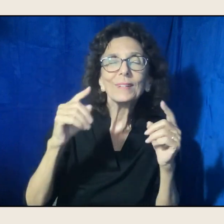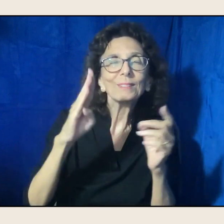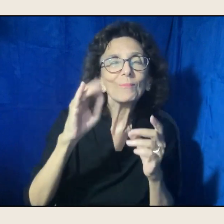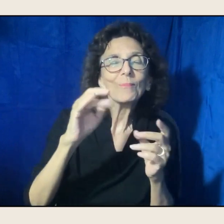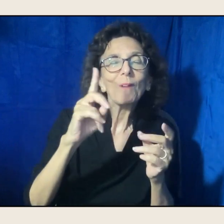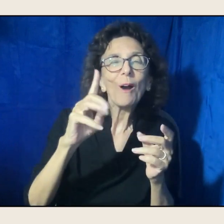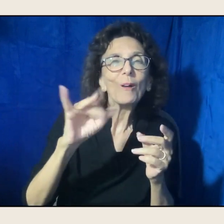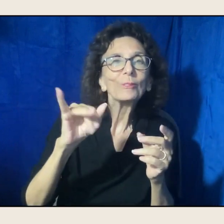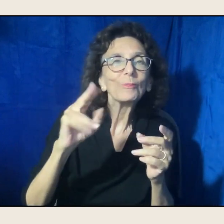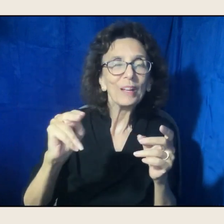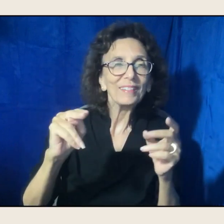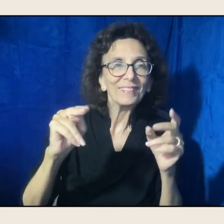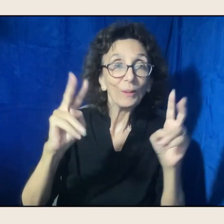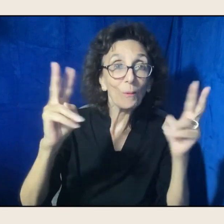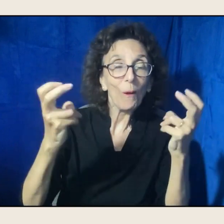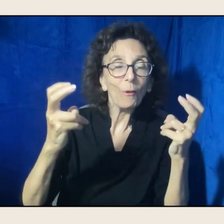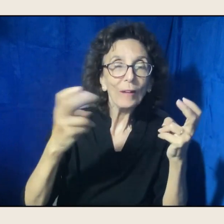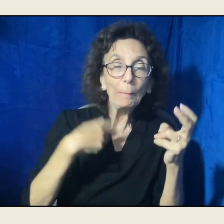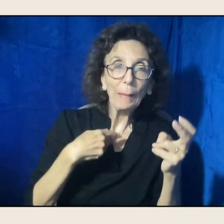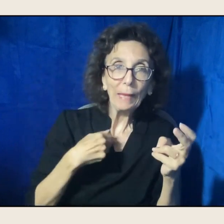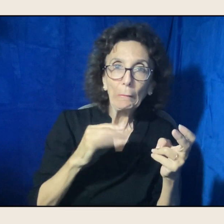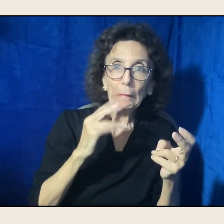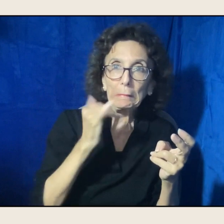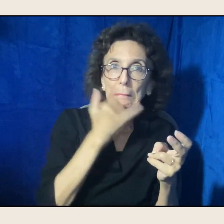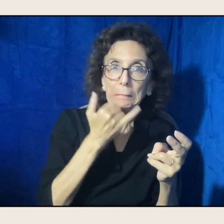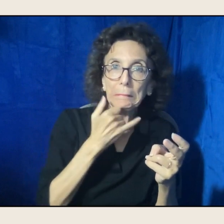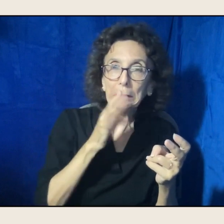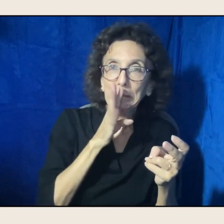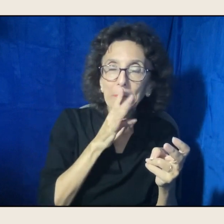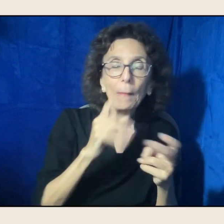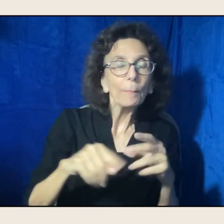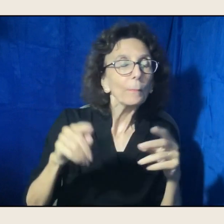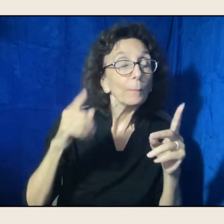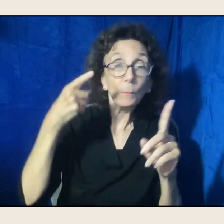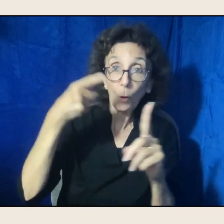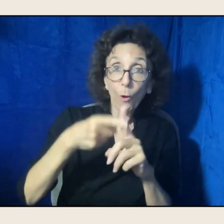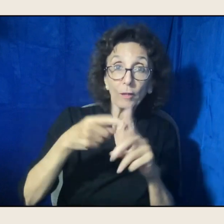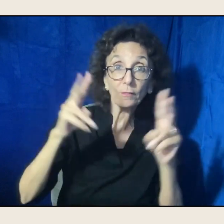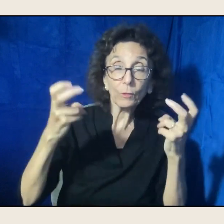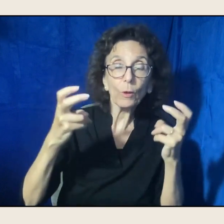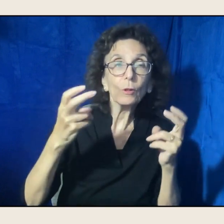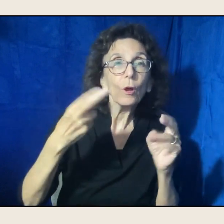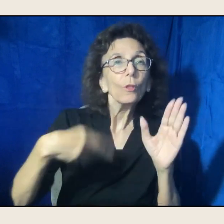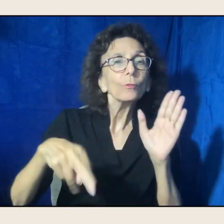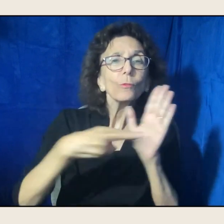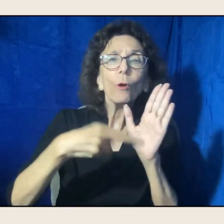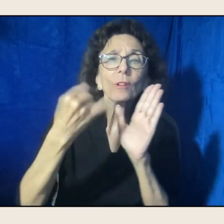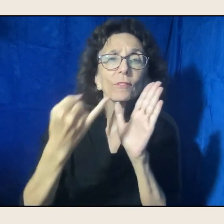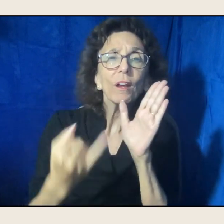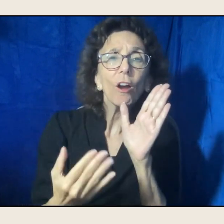but it's basically saying that the role of the artist is like the role of a lover.